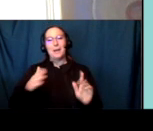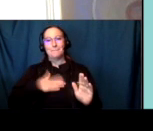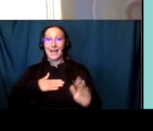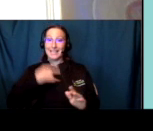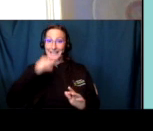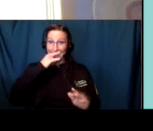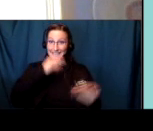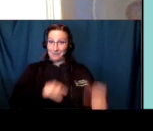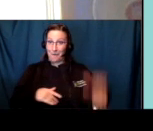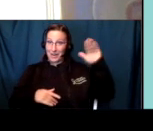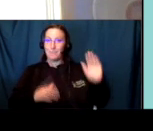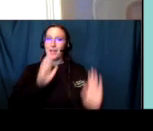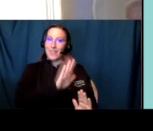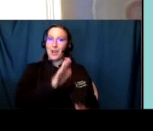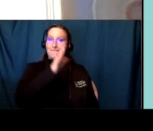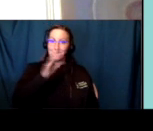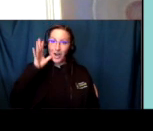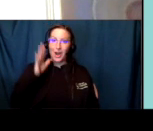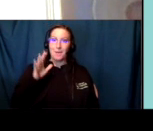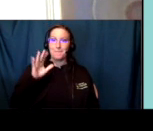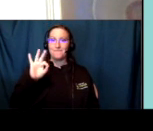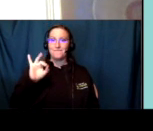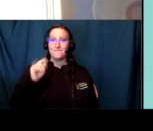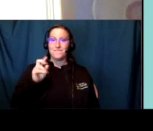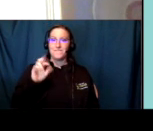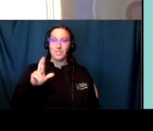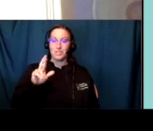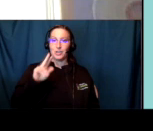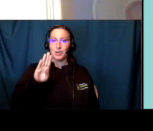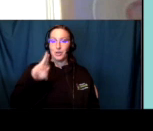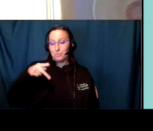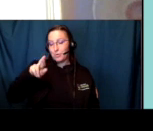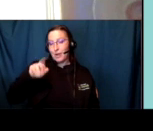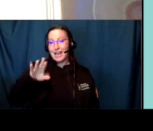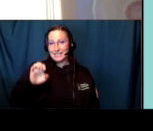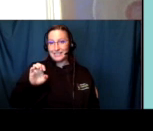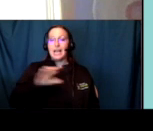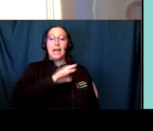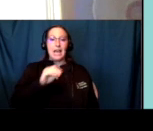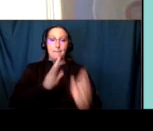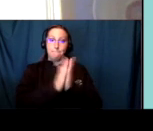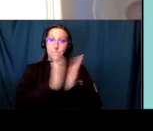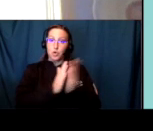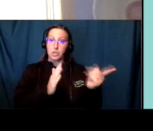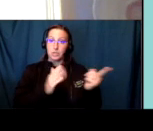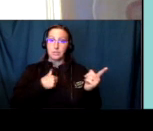at their Fisher Price farm and I have a book of Old MacDonald's.. Old MacDonald and the family might have it if you don't. So you don't have to